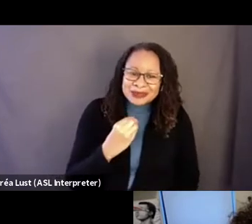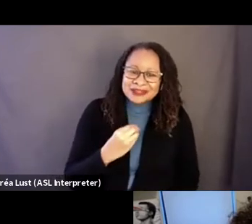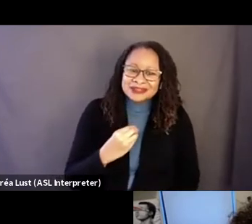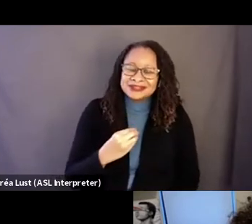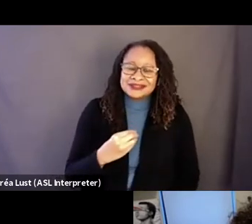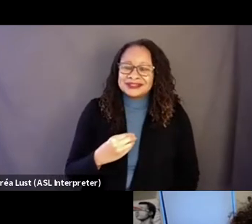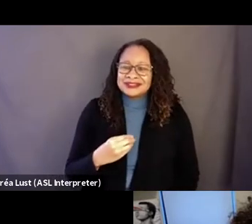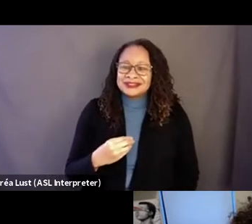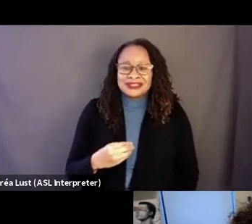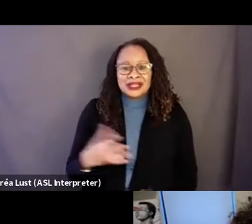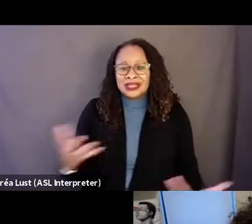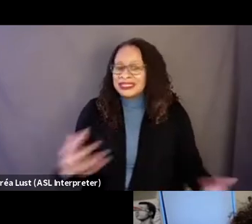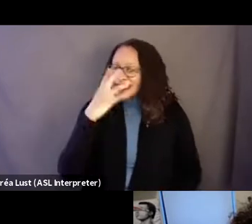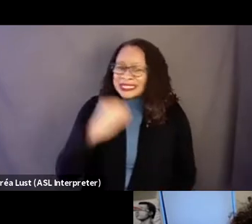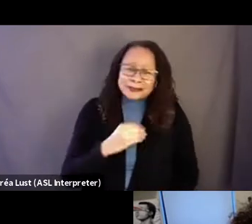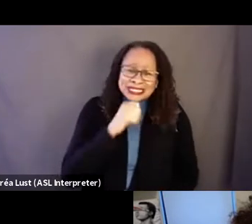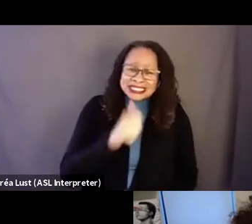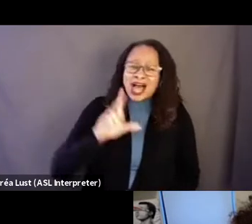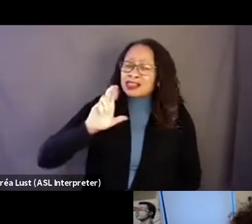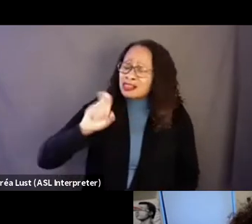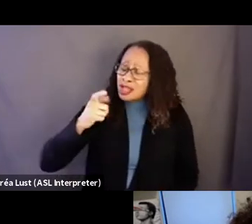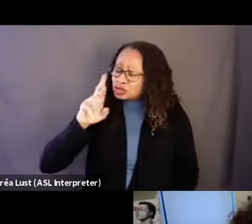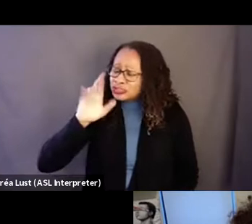Sleep is not a luxury, it's a basic human right.